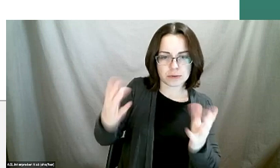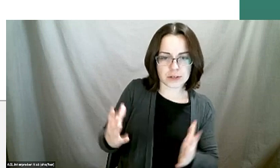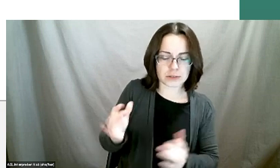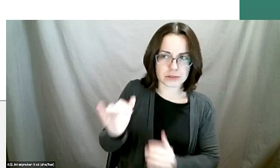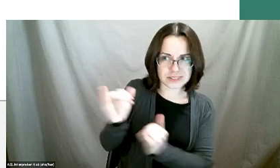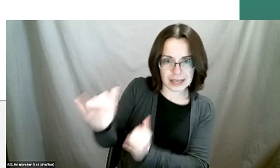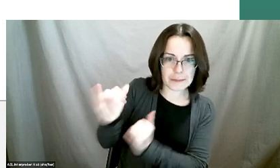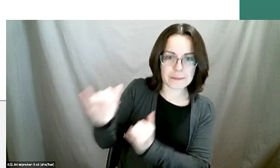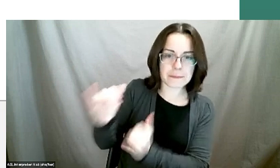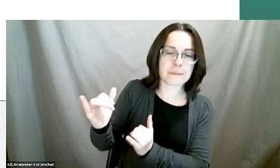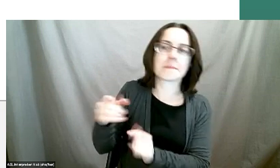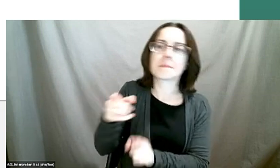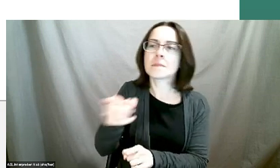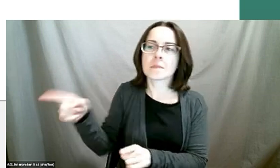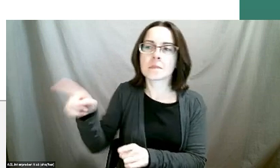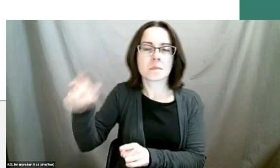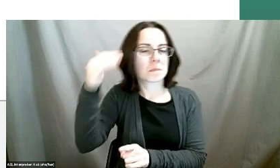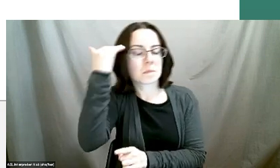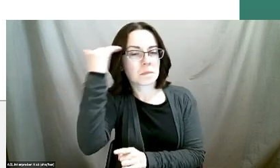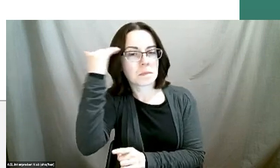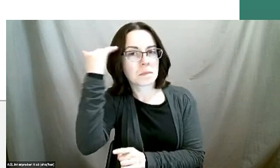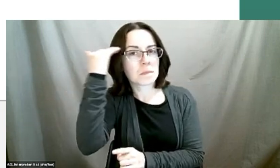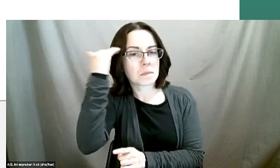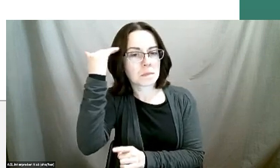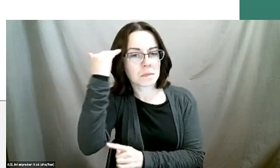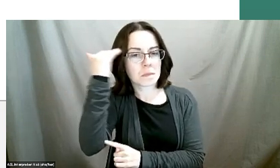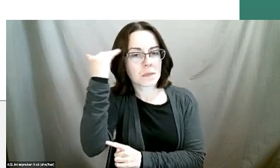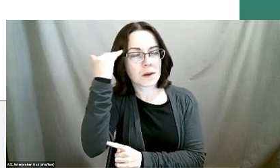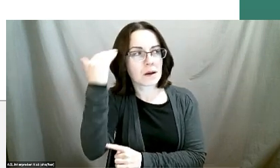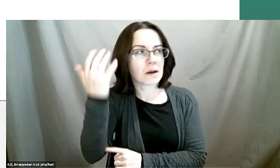aware sometimes that there needs to be a different approach,